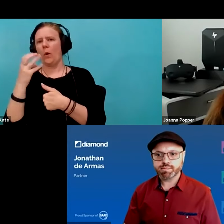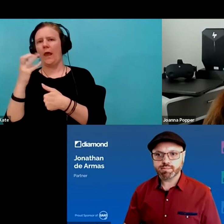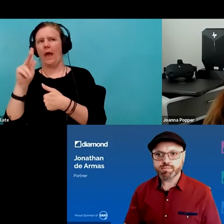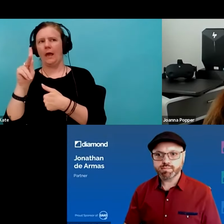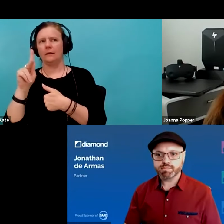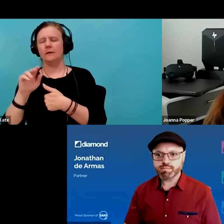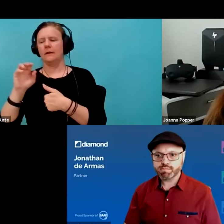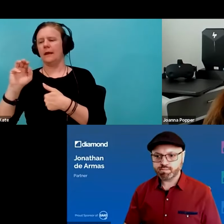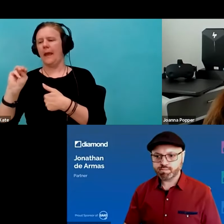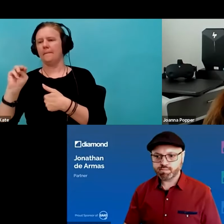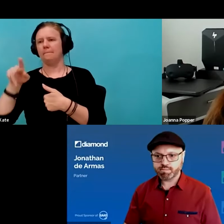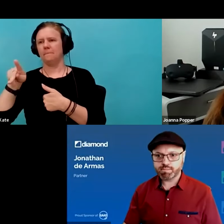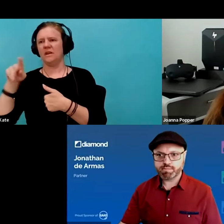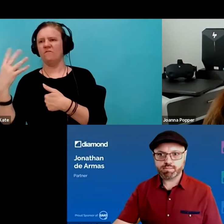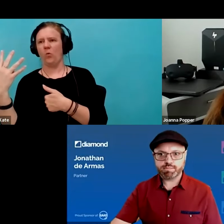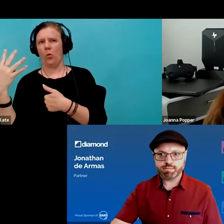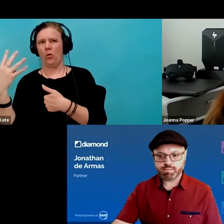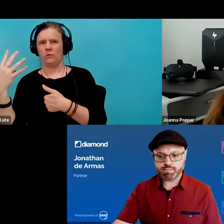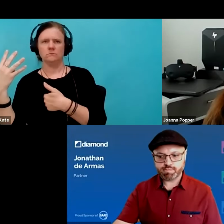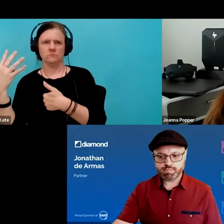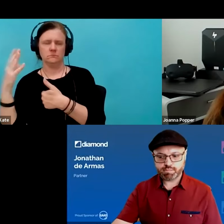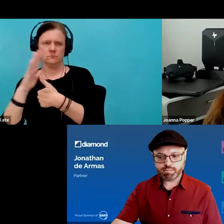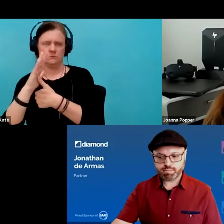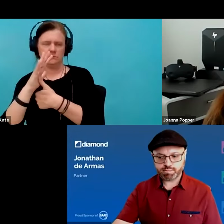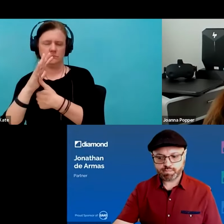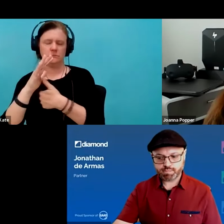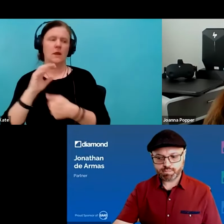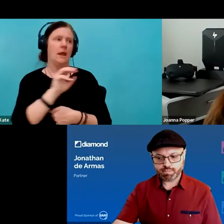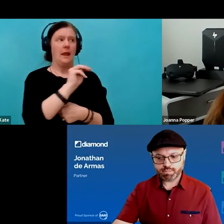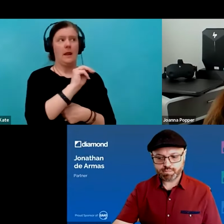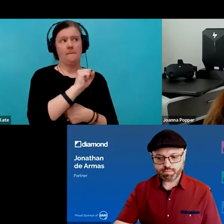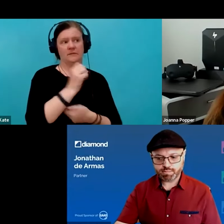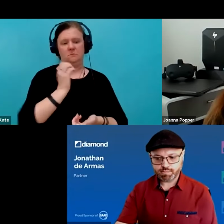And then, you know, our well our partners at Microsoft in the tech team like the